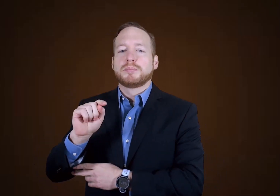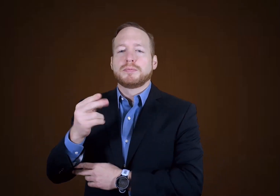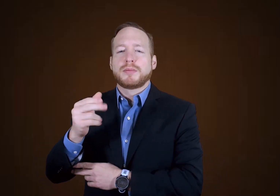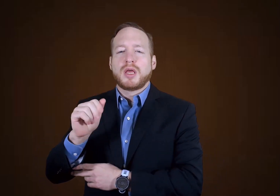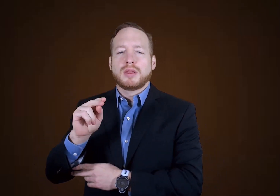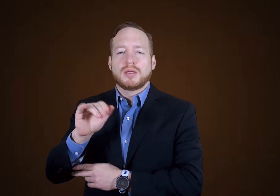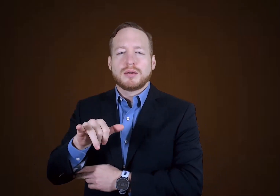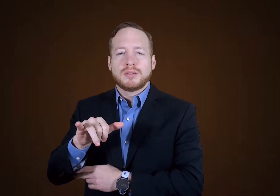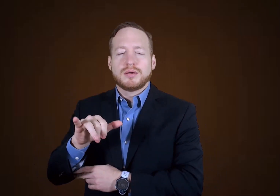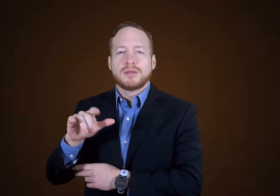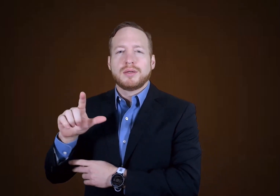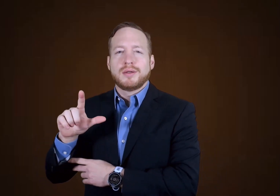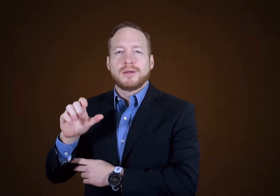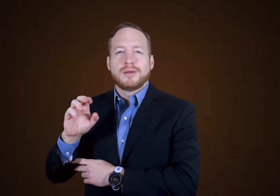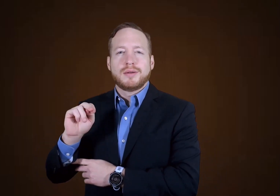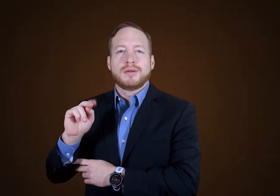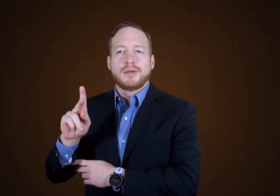next we have Bethany Lenk